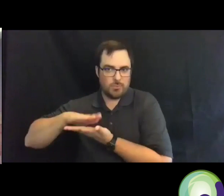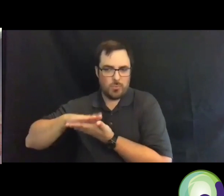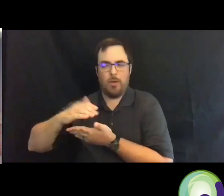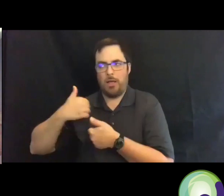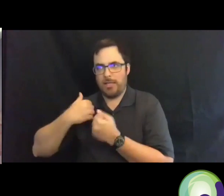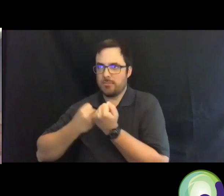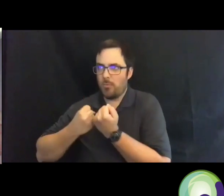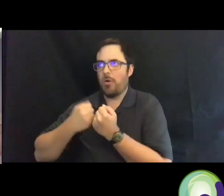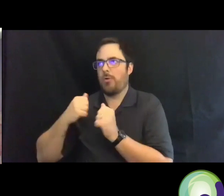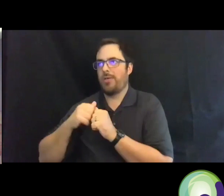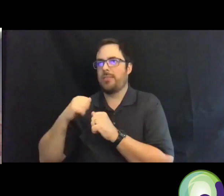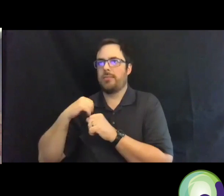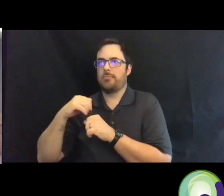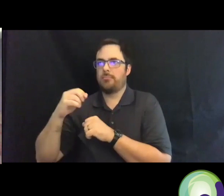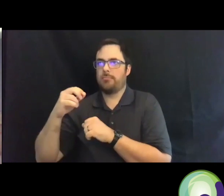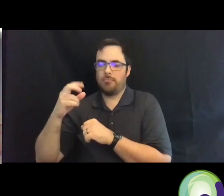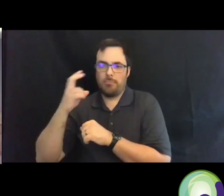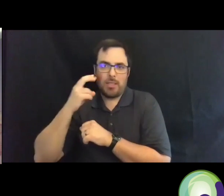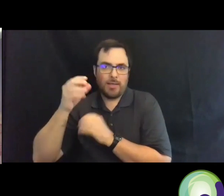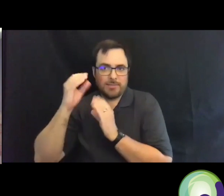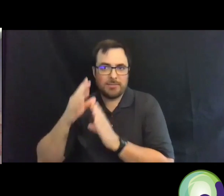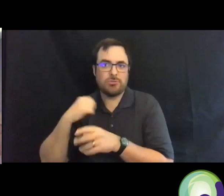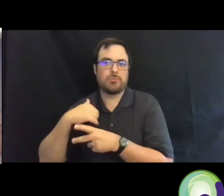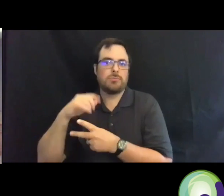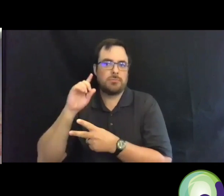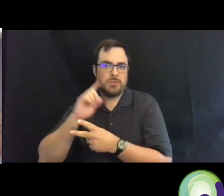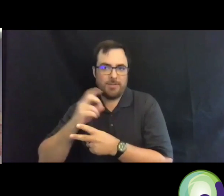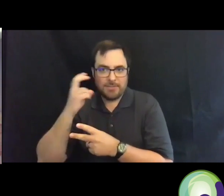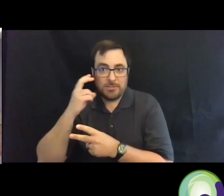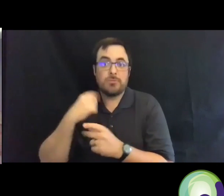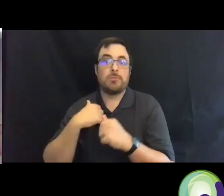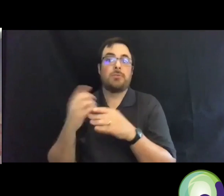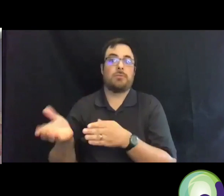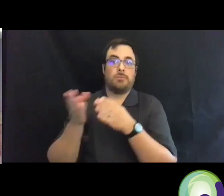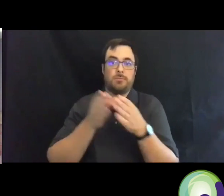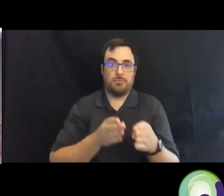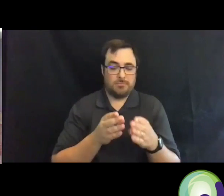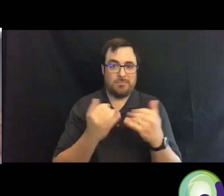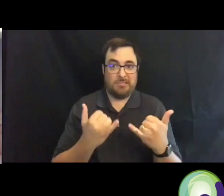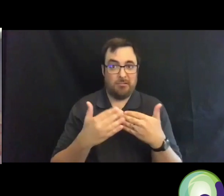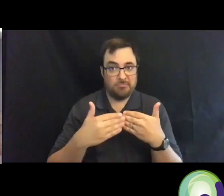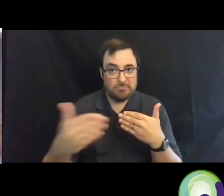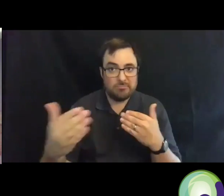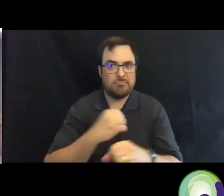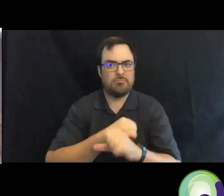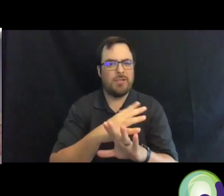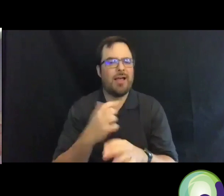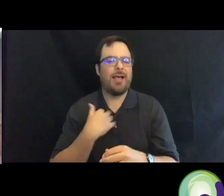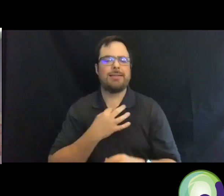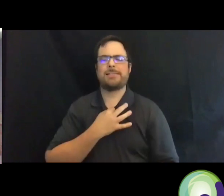the deaf. So I wonder if I reached out to Betsy Moog even and see if they have any or look at their website to see if they have any